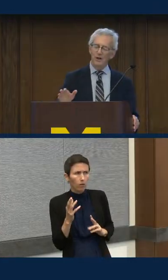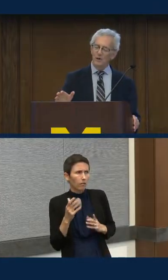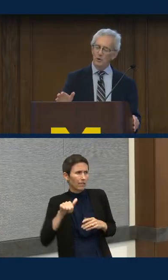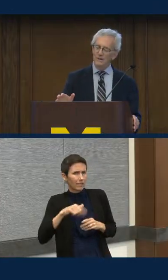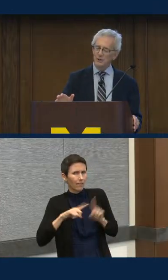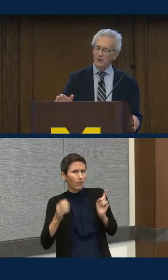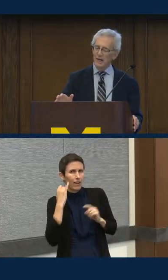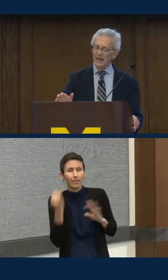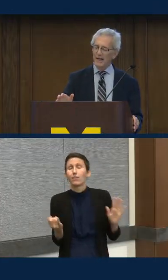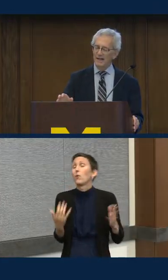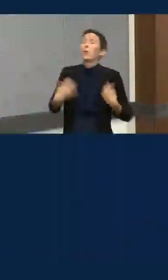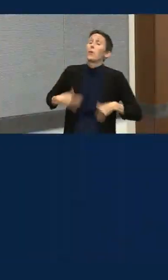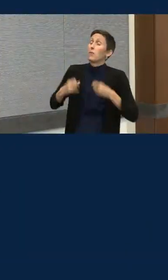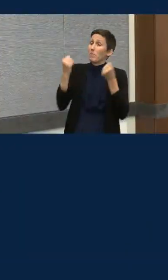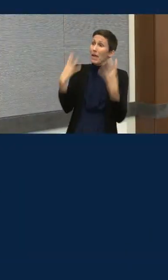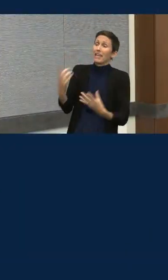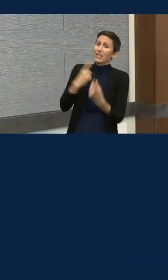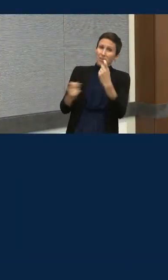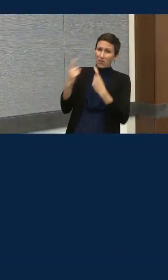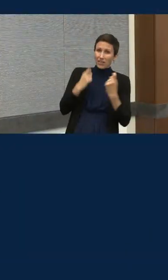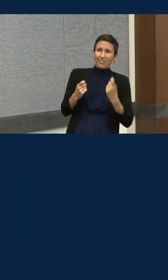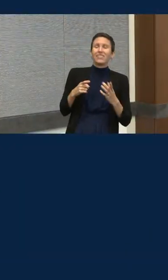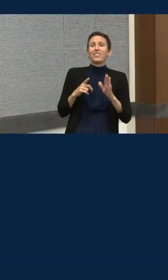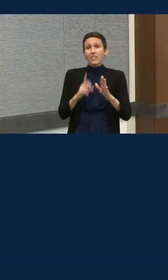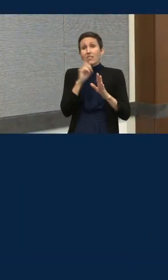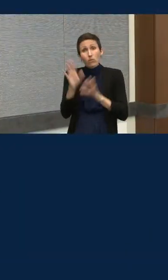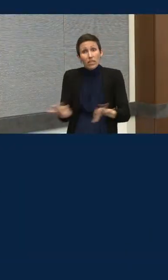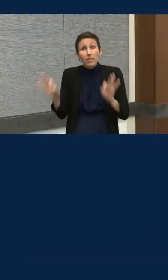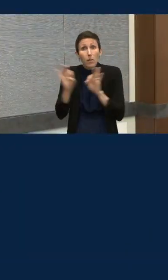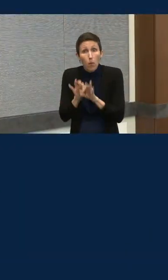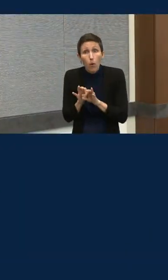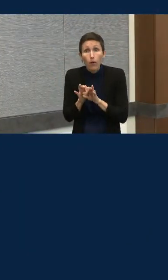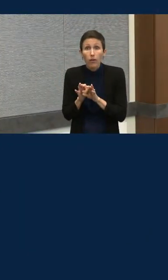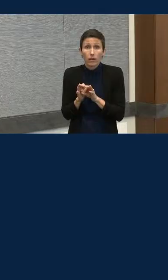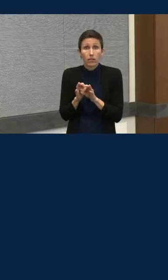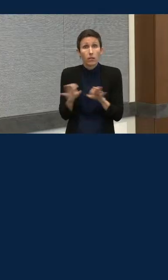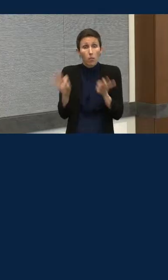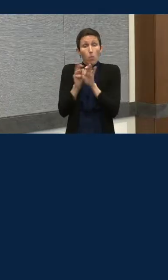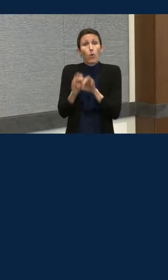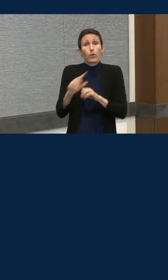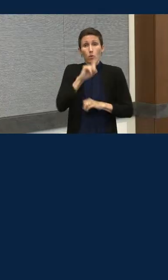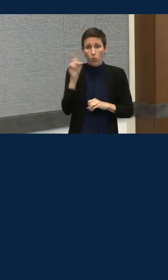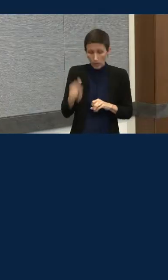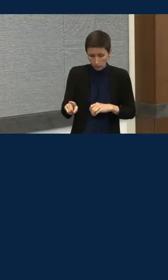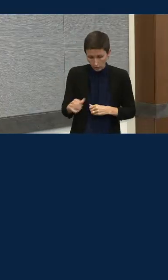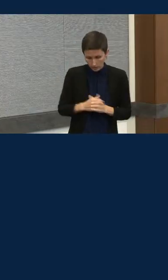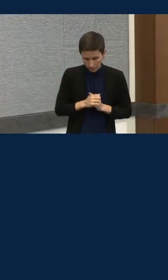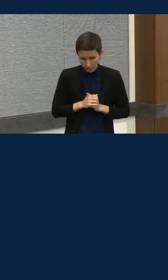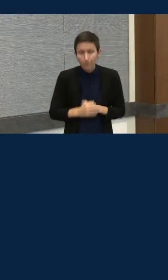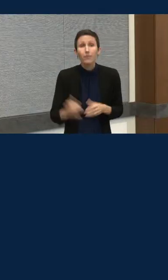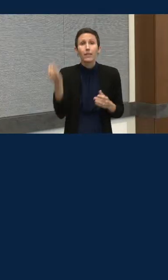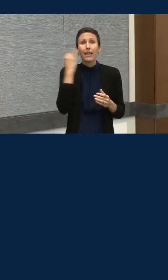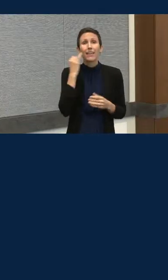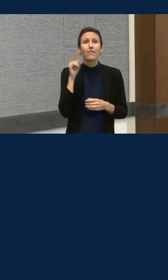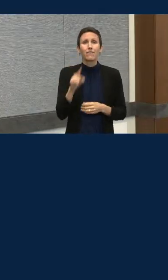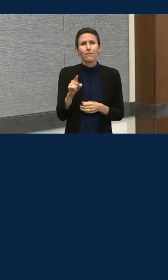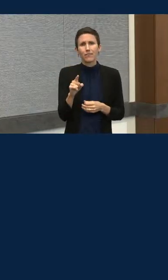question. And this is a really important question. Because if